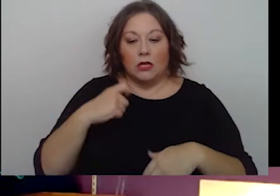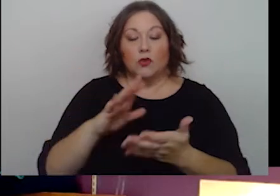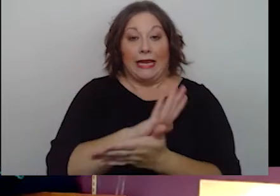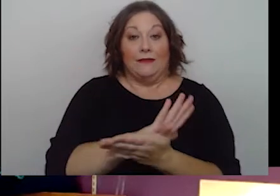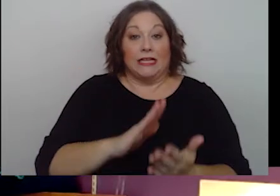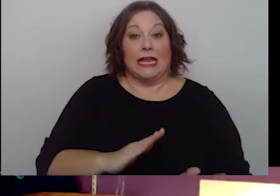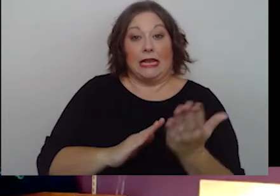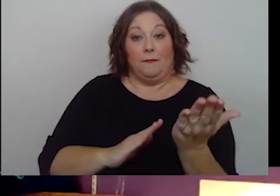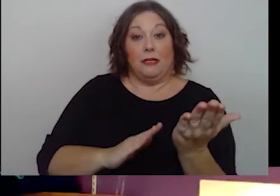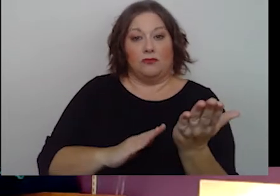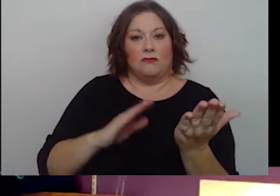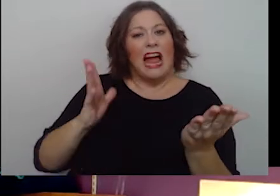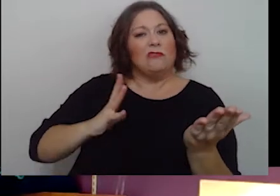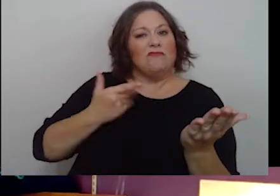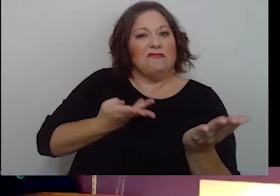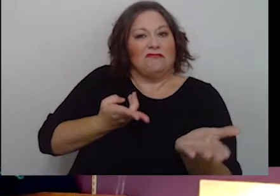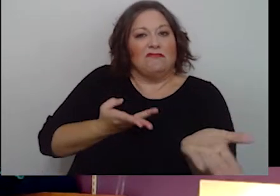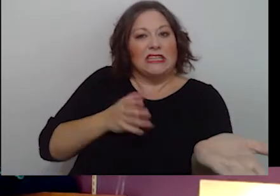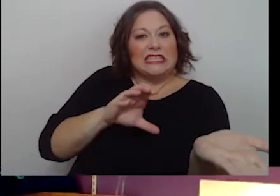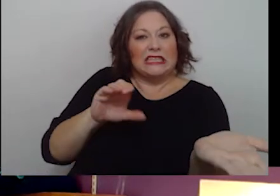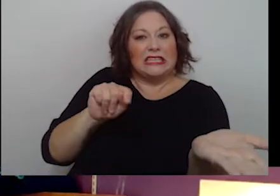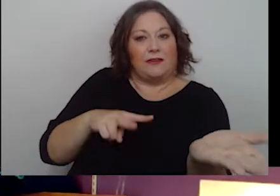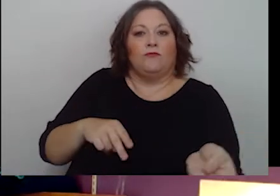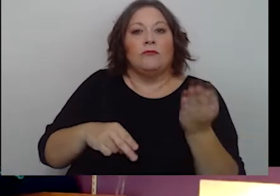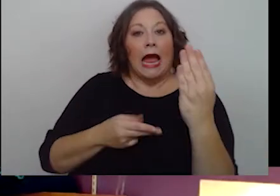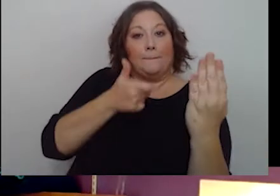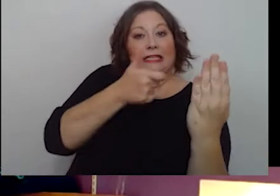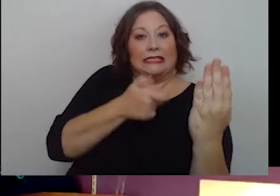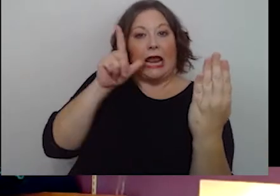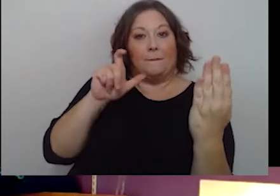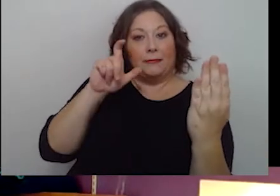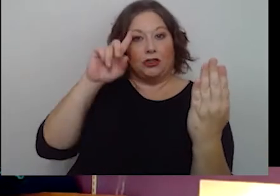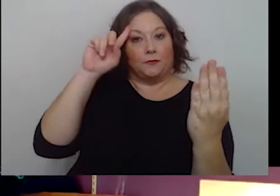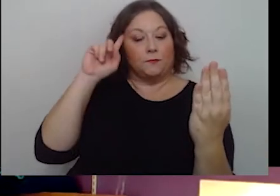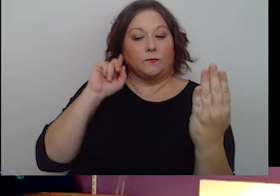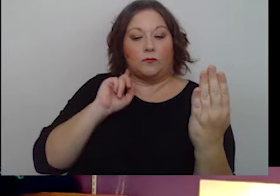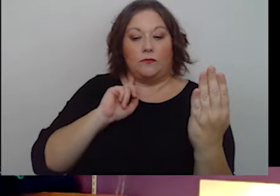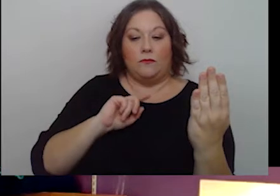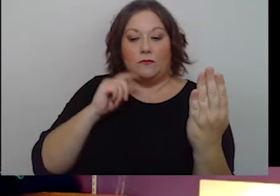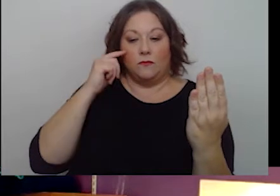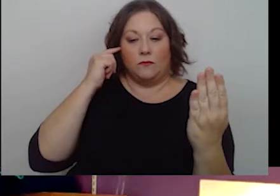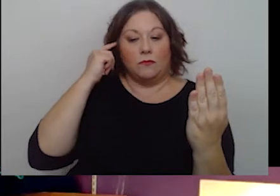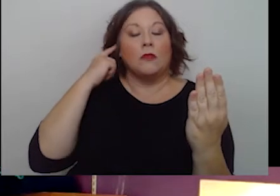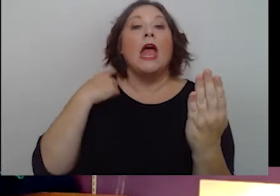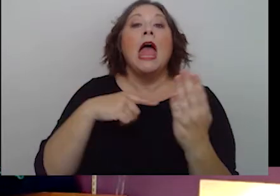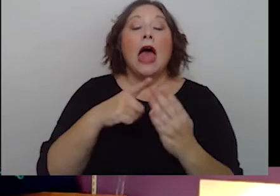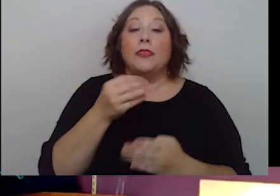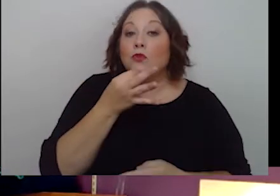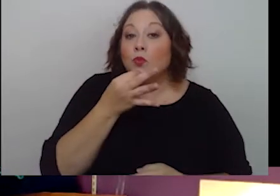document that I had under the CCTV and I'll snap a picture of it and in a very short period of time . . .